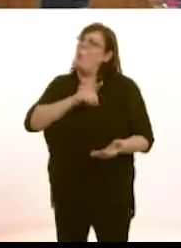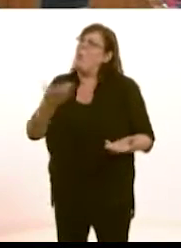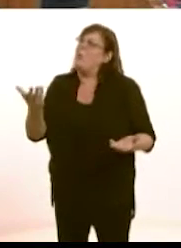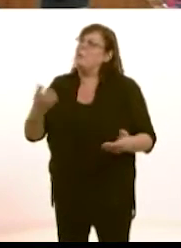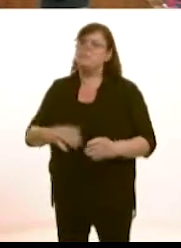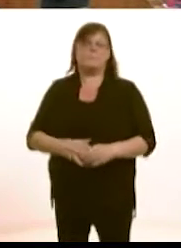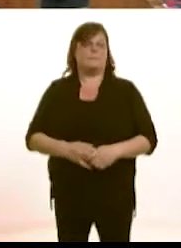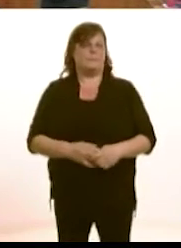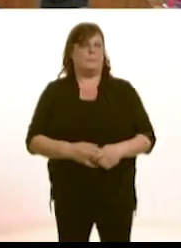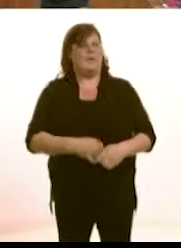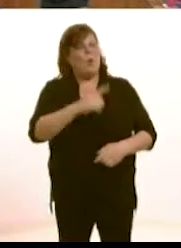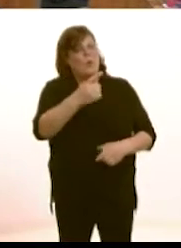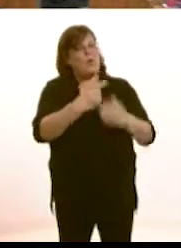Carwyn Jones: Well, letís have some figures.